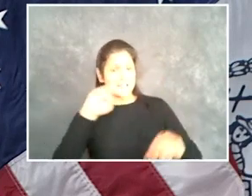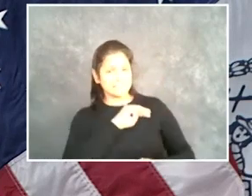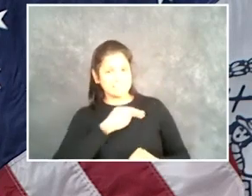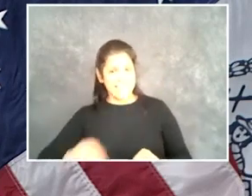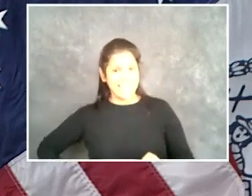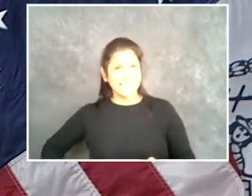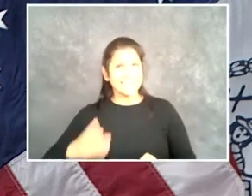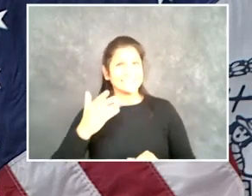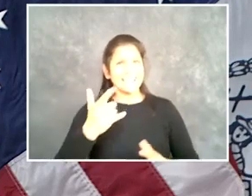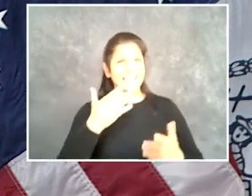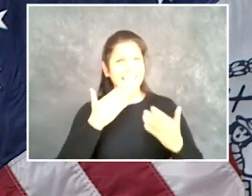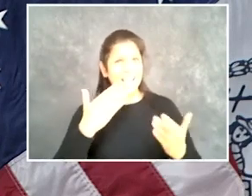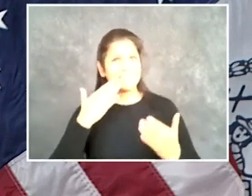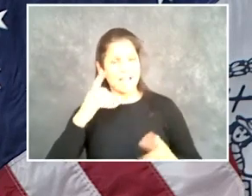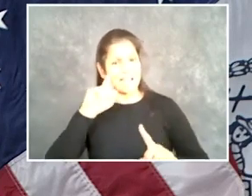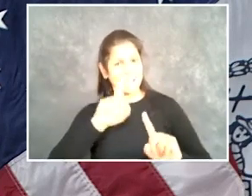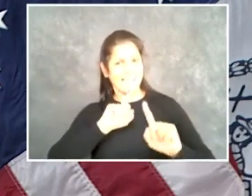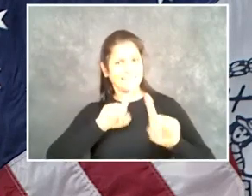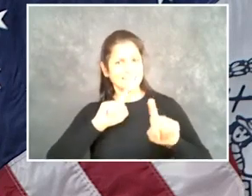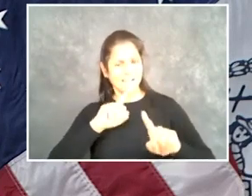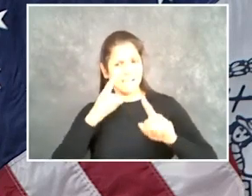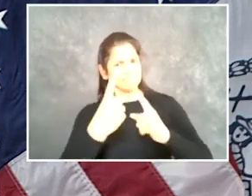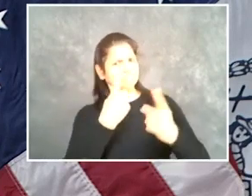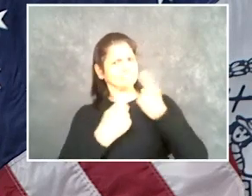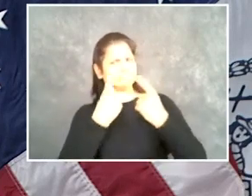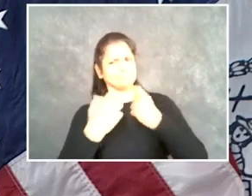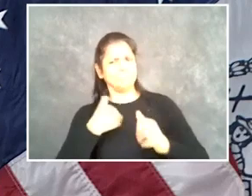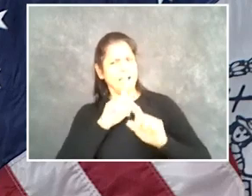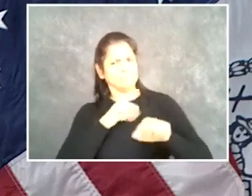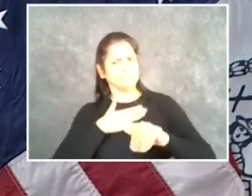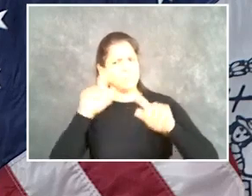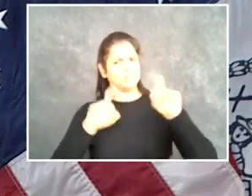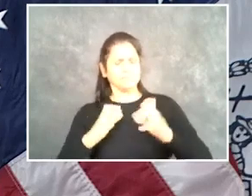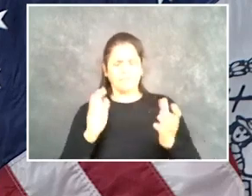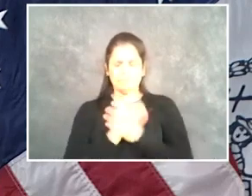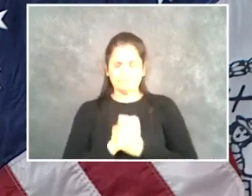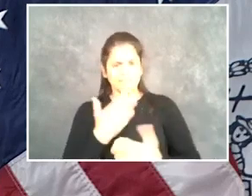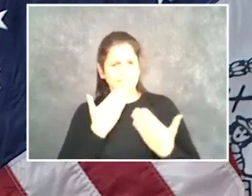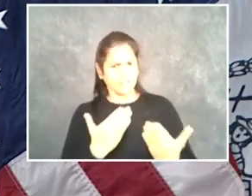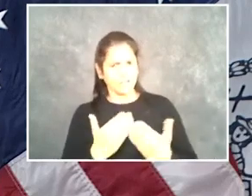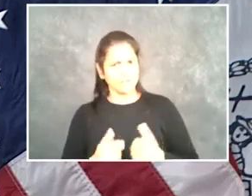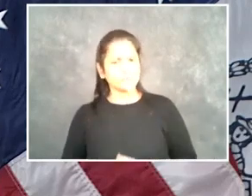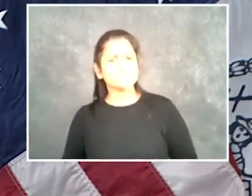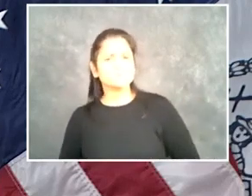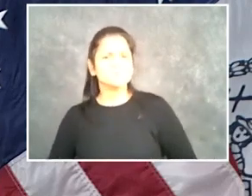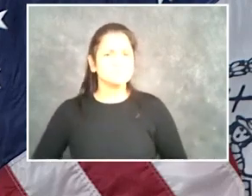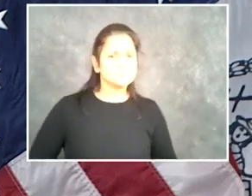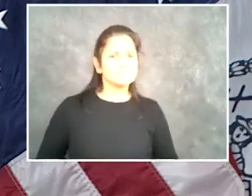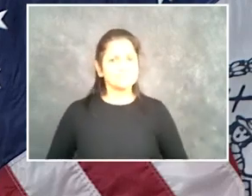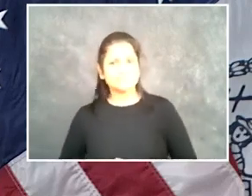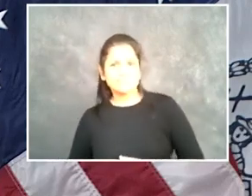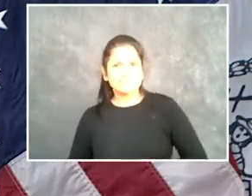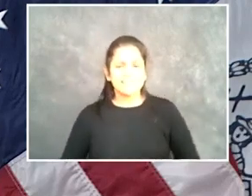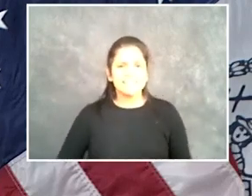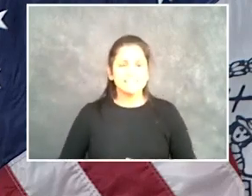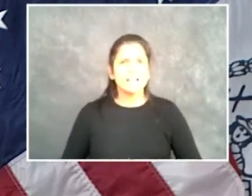HI MR. MAYOR. THANKS AGAIN FOR TAKING OUR QUESTIONS AND GIVING US AMPLE